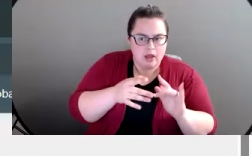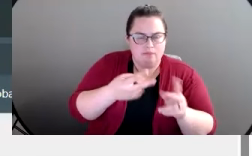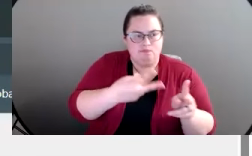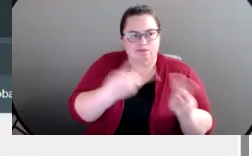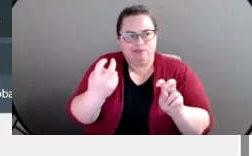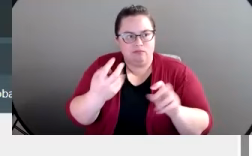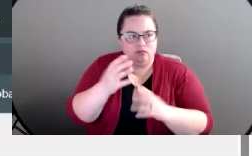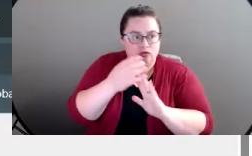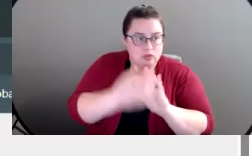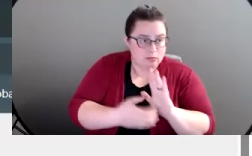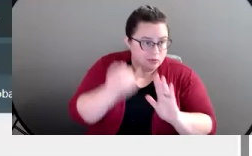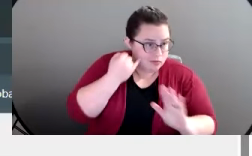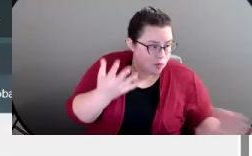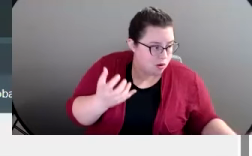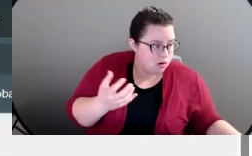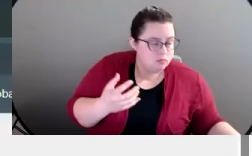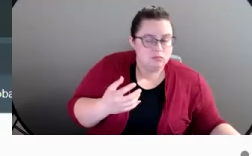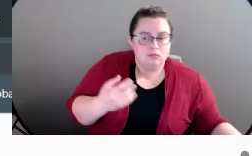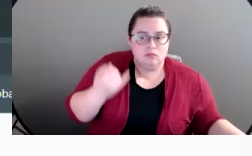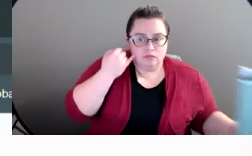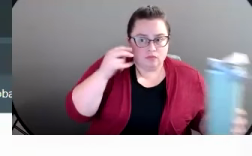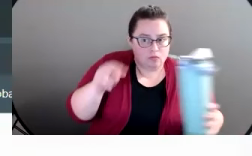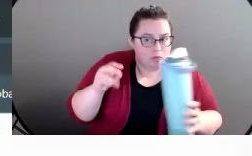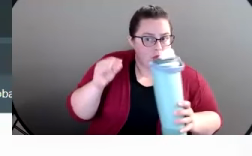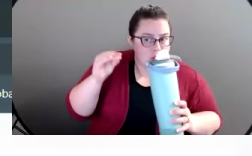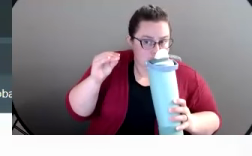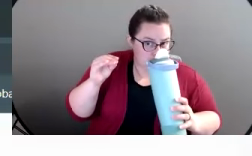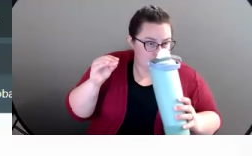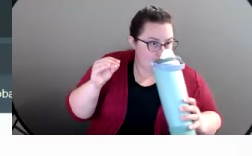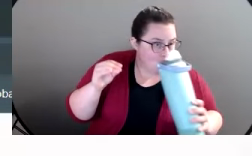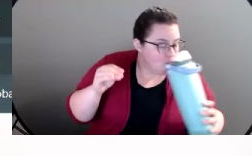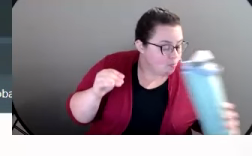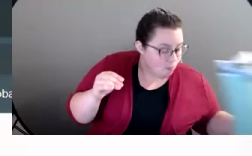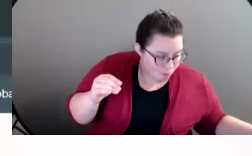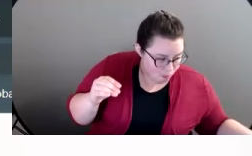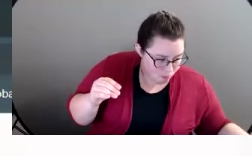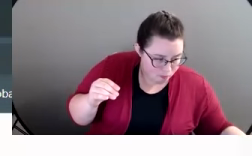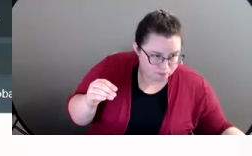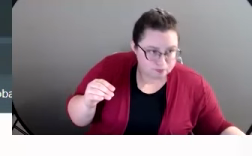If you go to instructor resources, that's where you can download the Canvas cartridge.